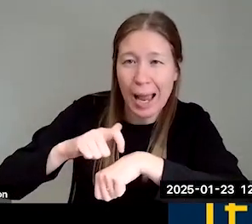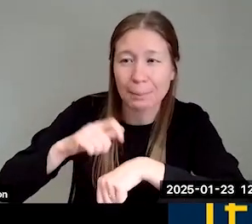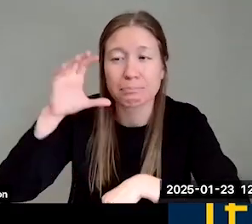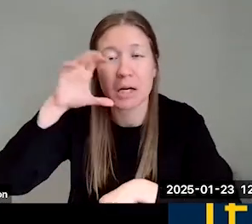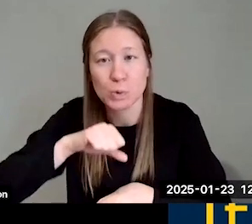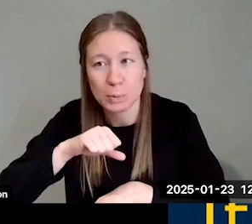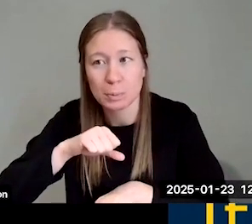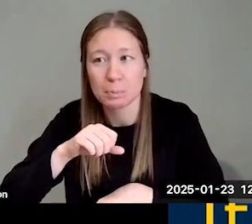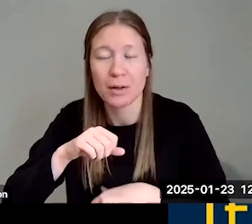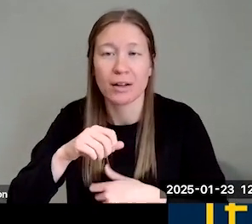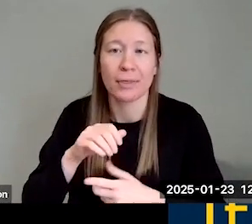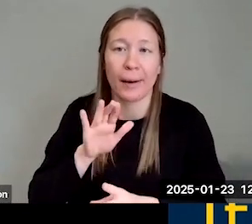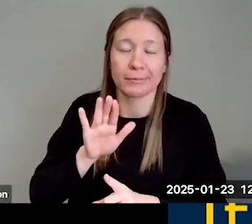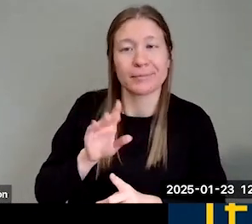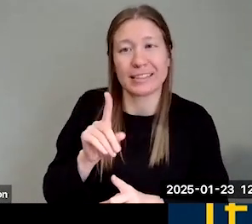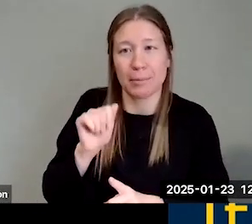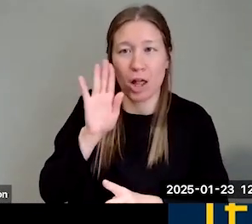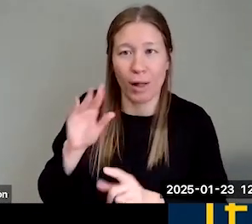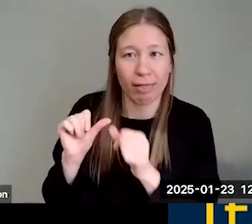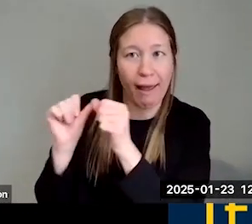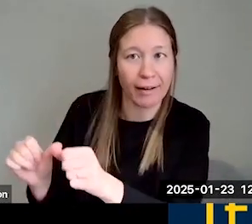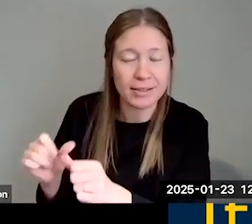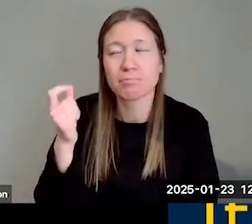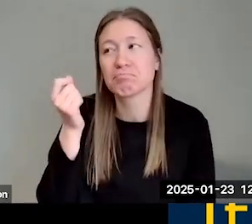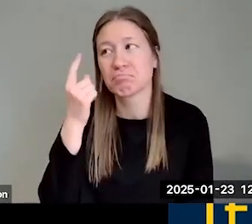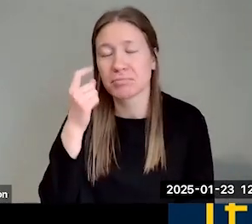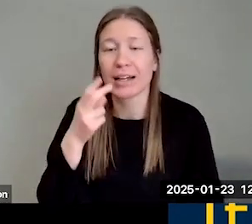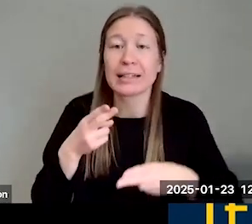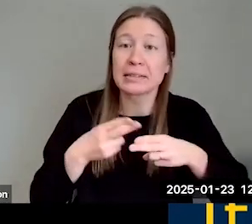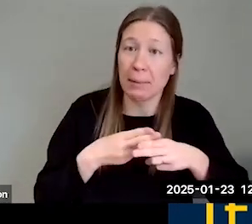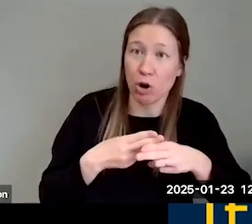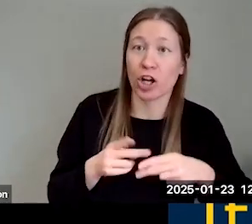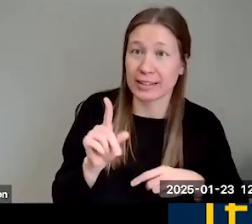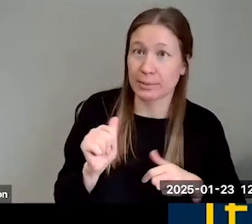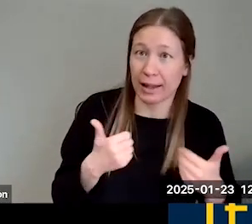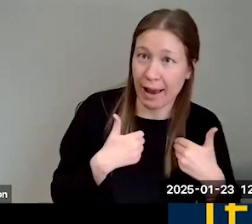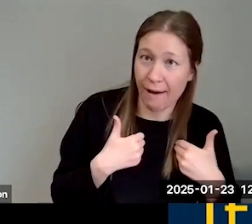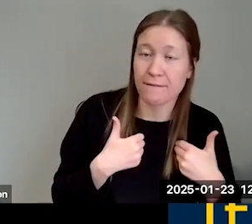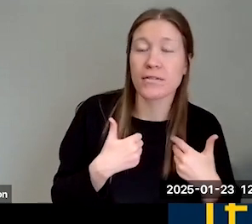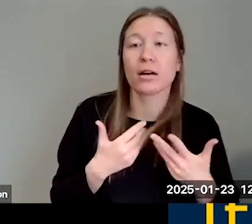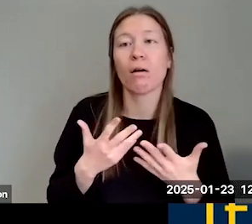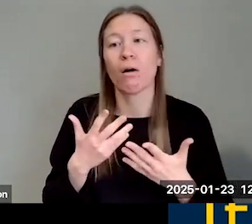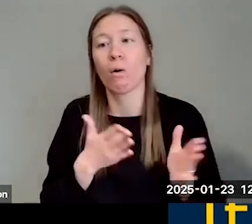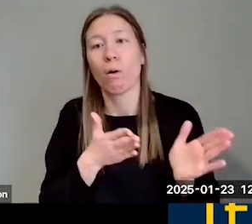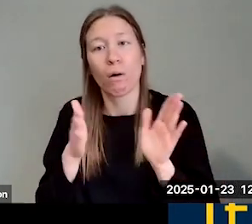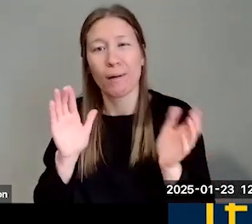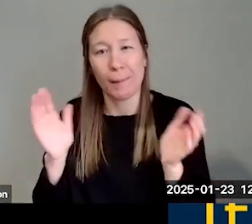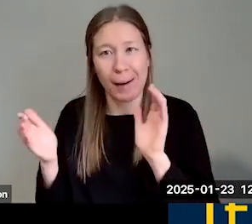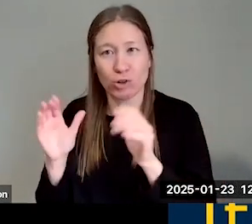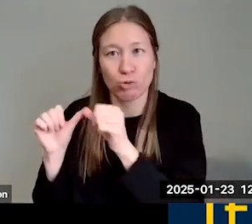expected to last. So keeping in mind there are temporary disabilities and then ongoing or chronic disabilities